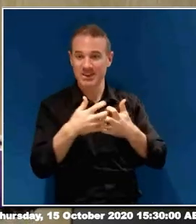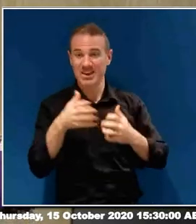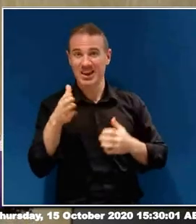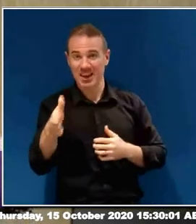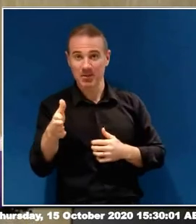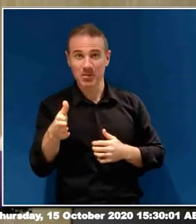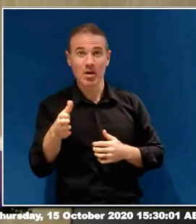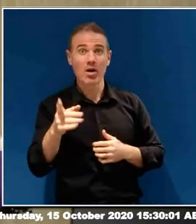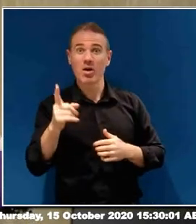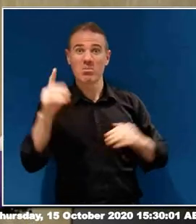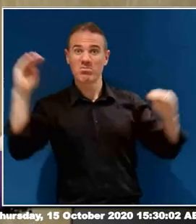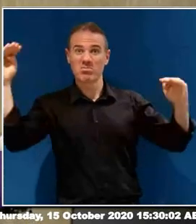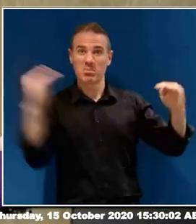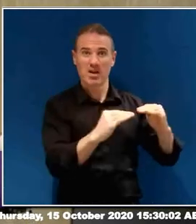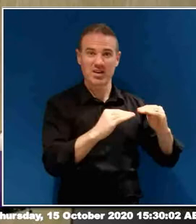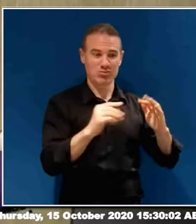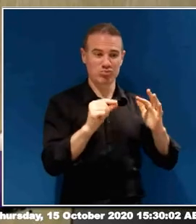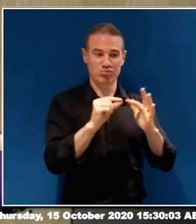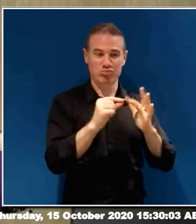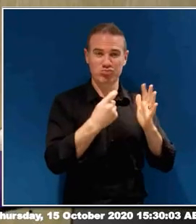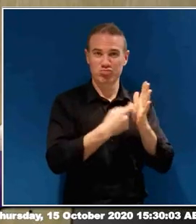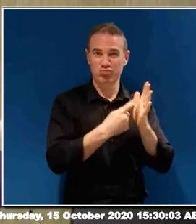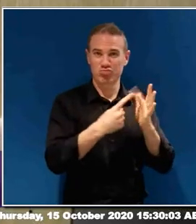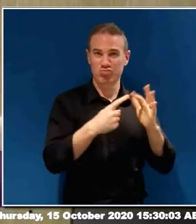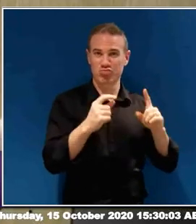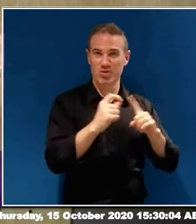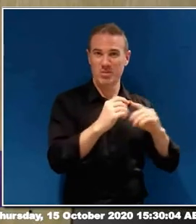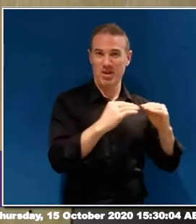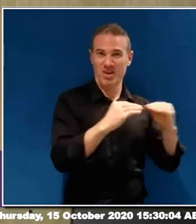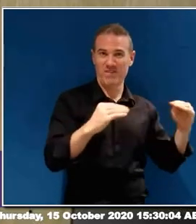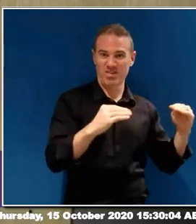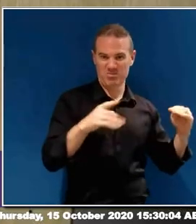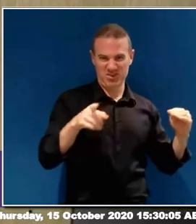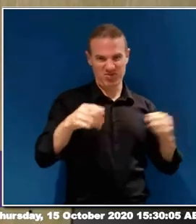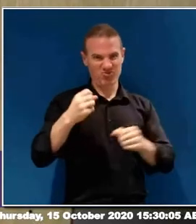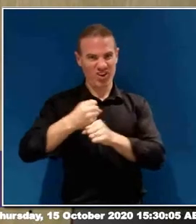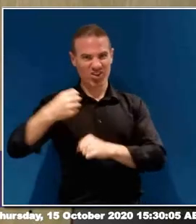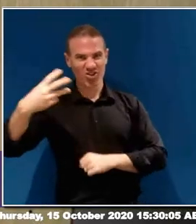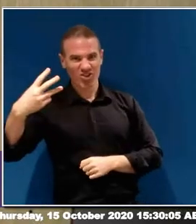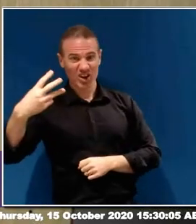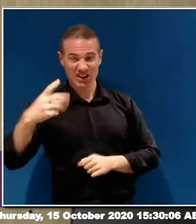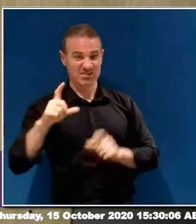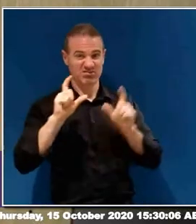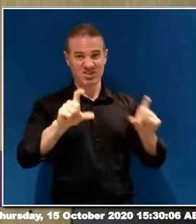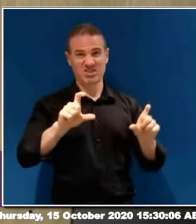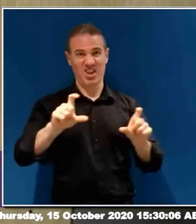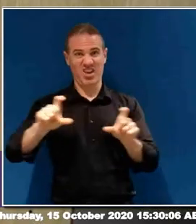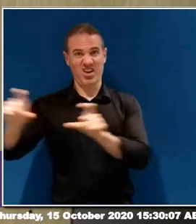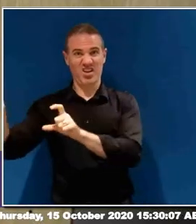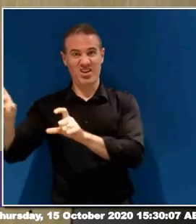And by Year 4 his teacher said that she'd had no concerns now about